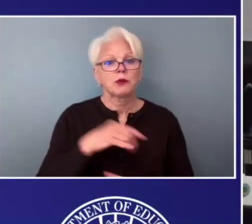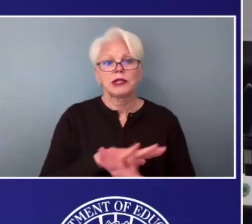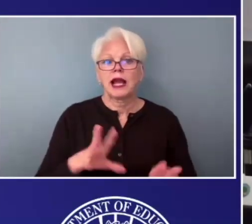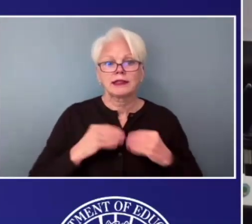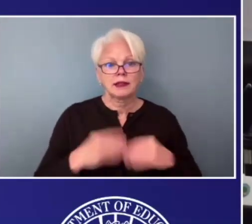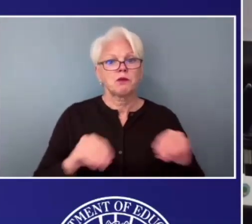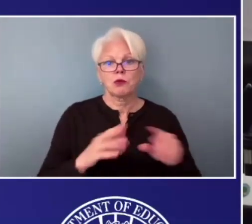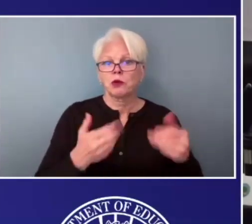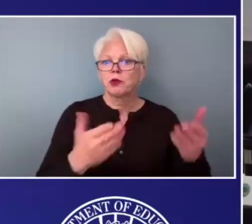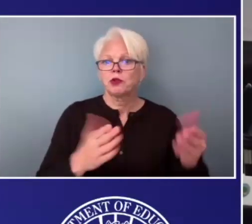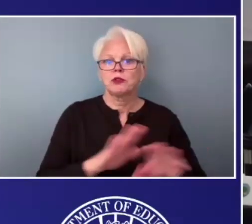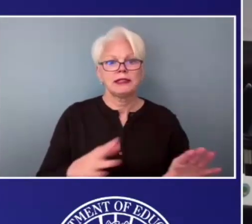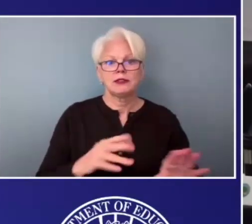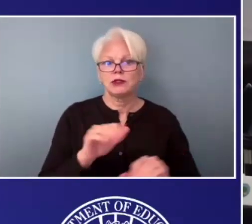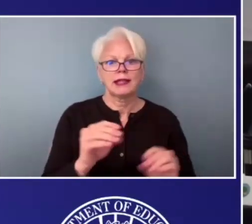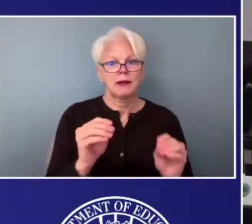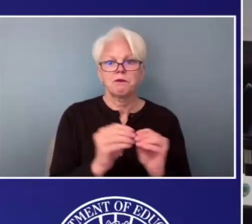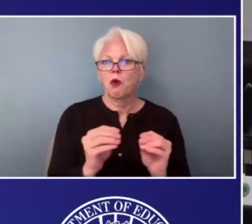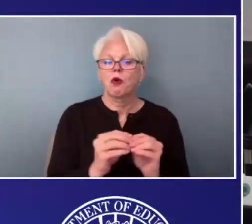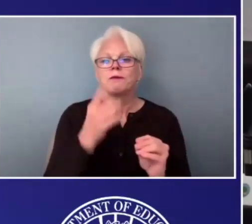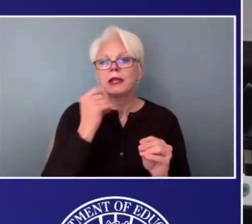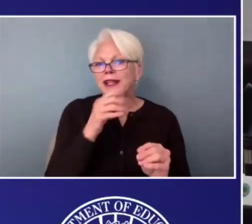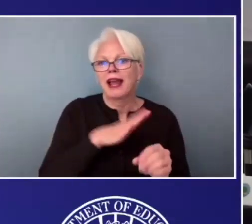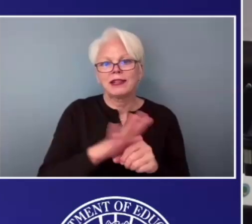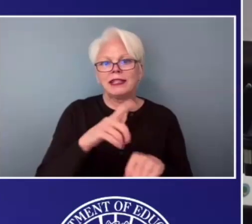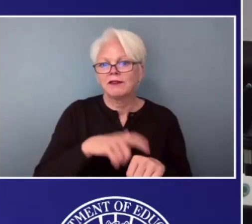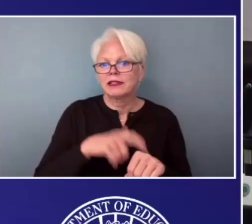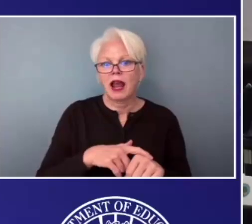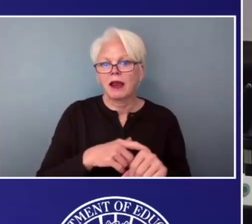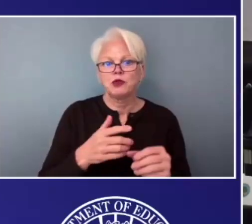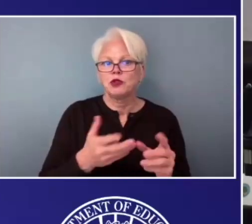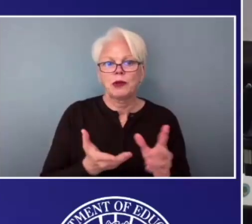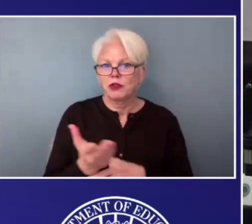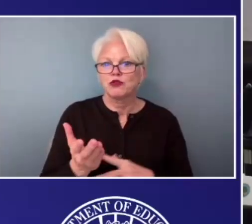any more. We won't have enough time to get through them and flesh them out or change